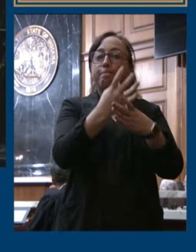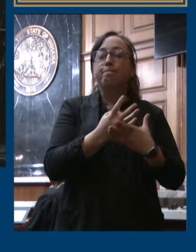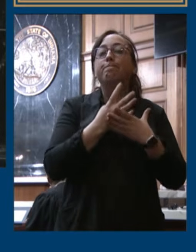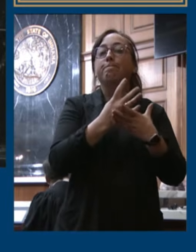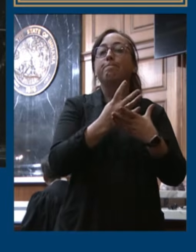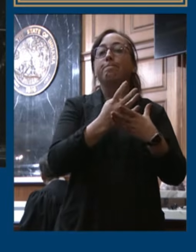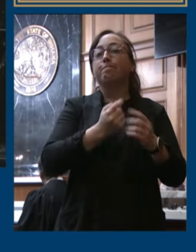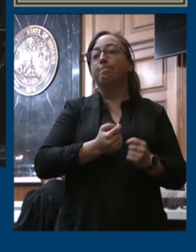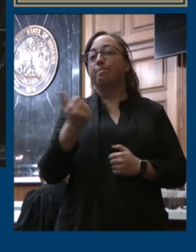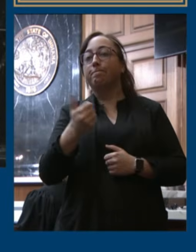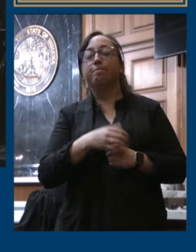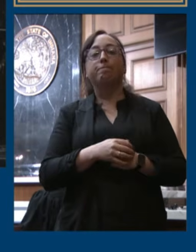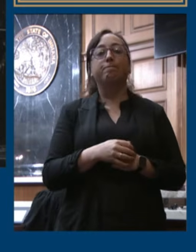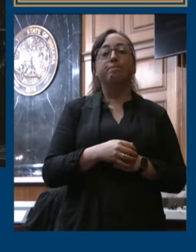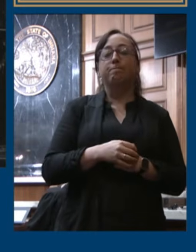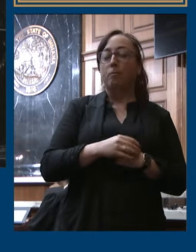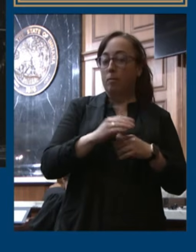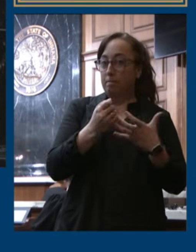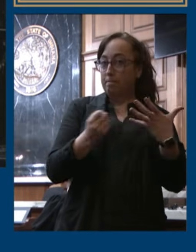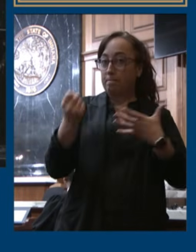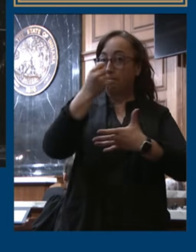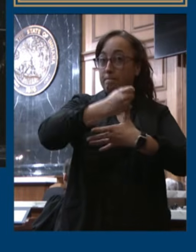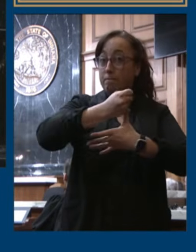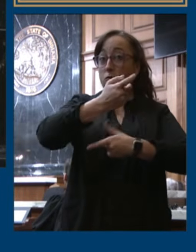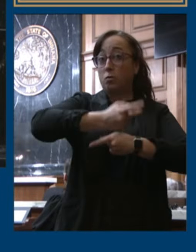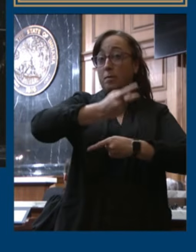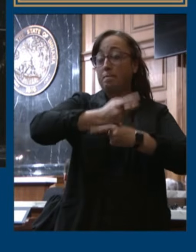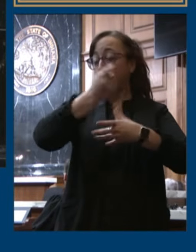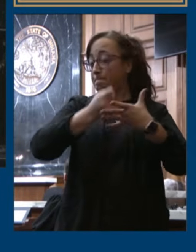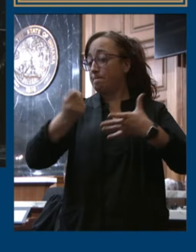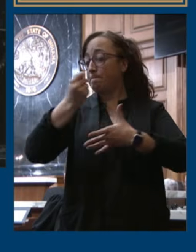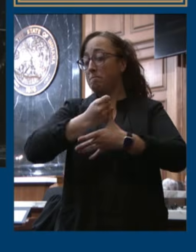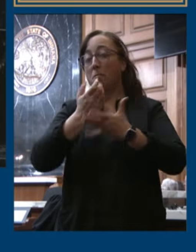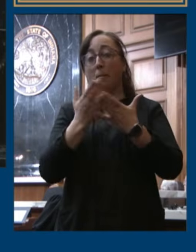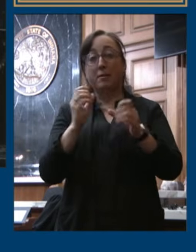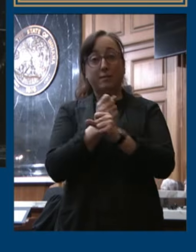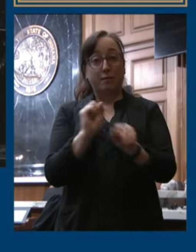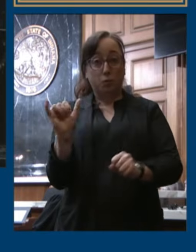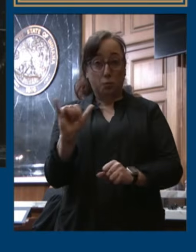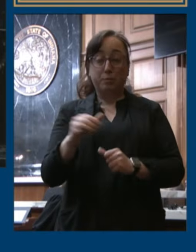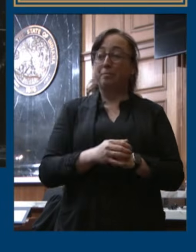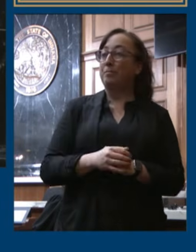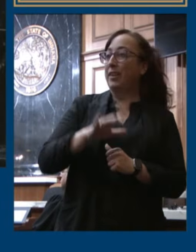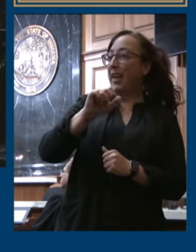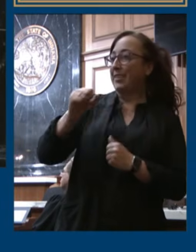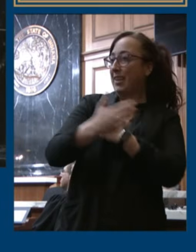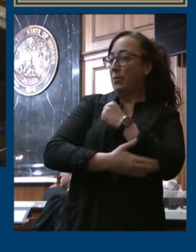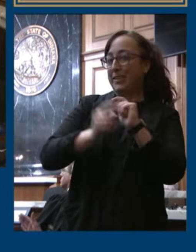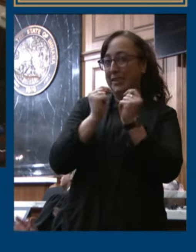TREATMENT, AND PRIORITIZED PUBLIC SAFETY. WELL DONE, CASS COUNTY TEAM, WOULD YOU ALL STAND!